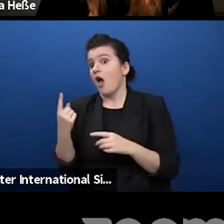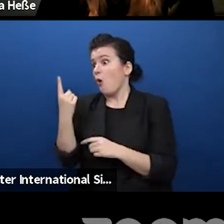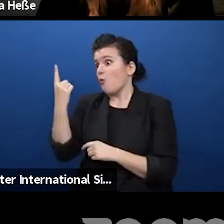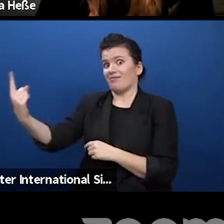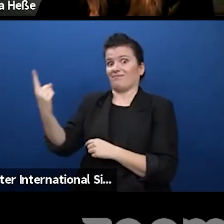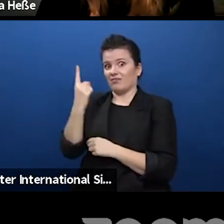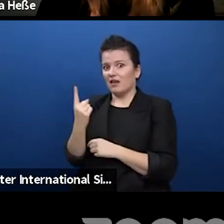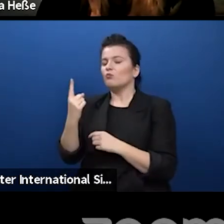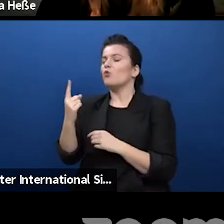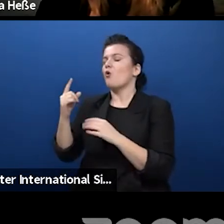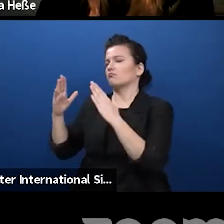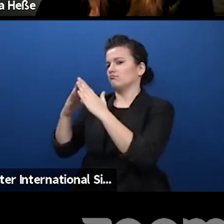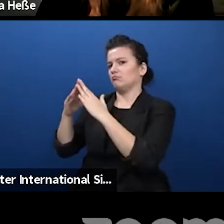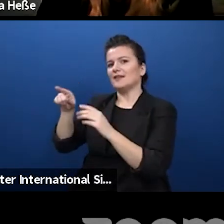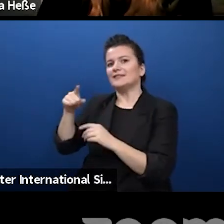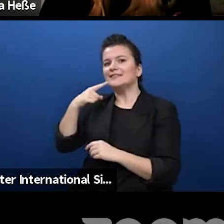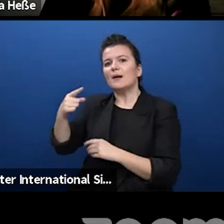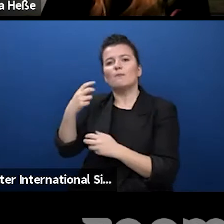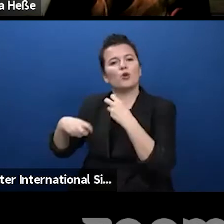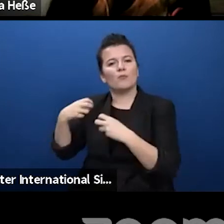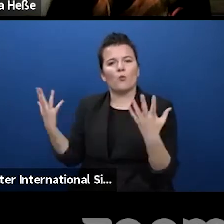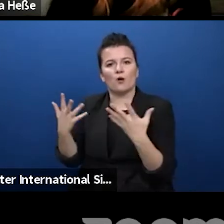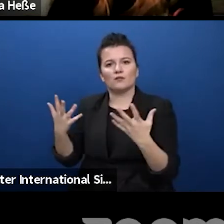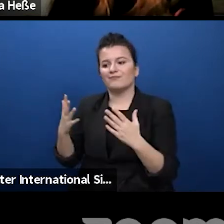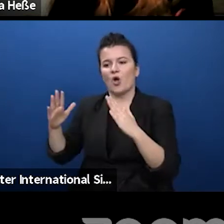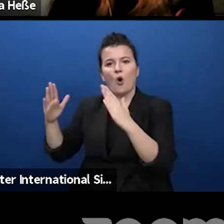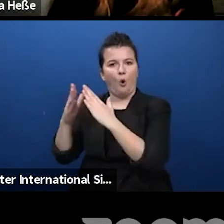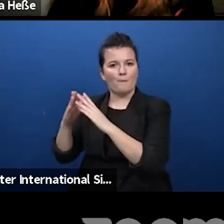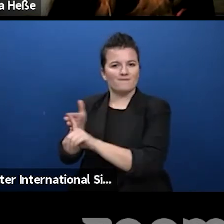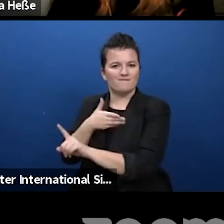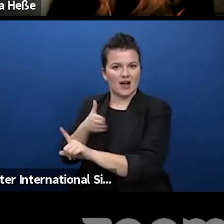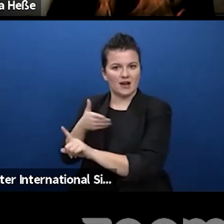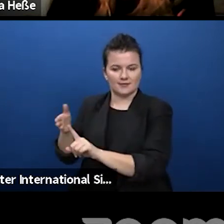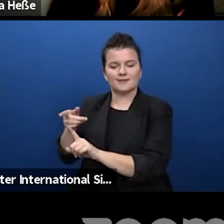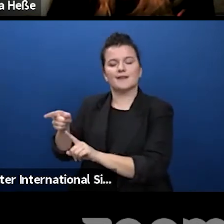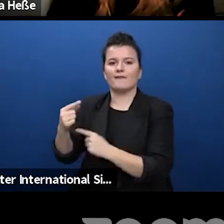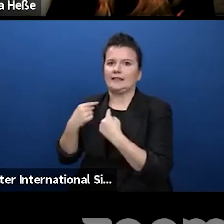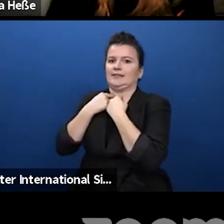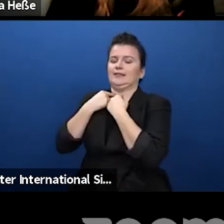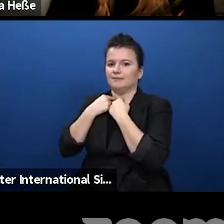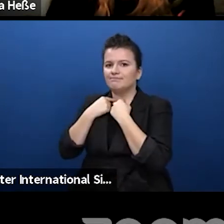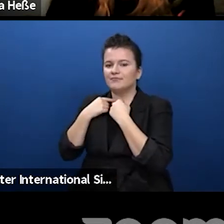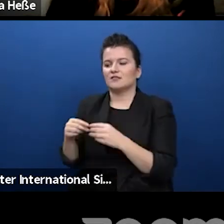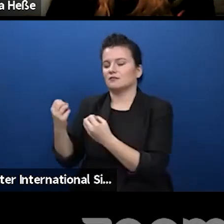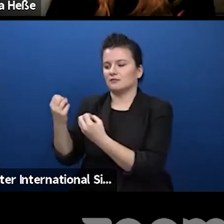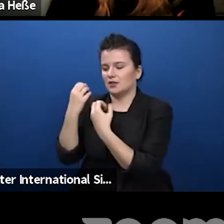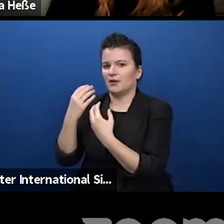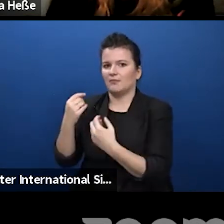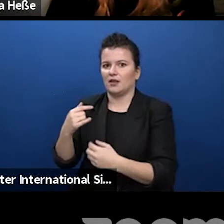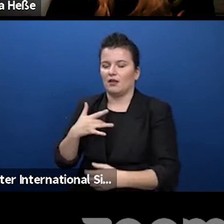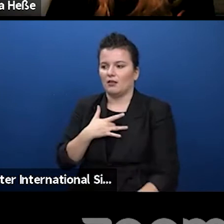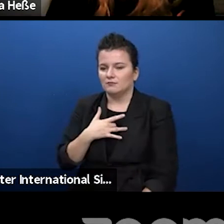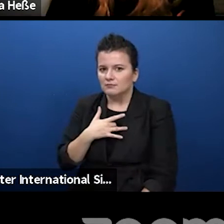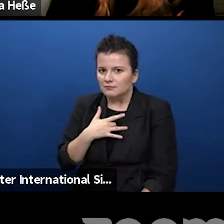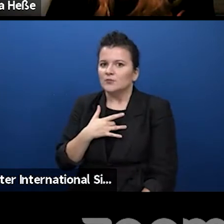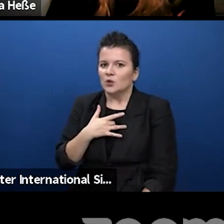she was victim of it and for me that you know, I mean I'm saying, I'm not saying you shouldn't work